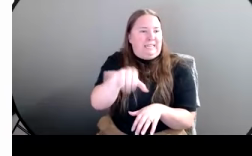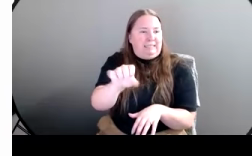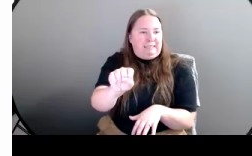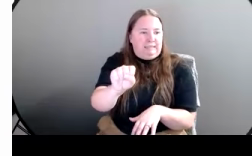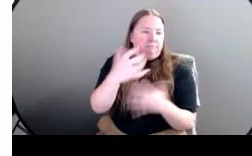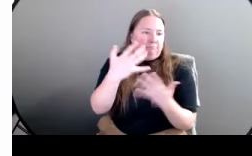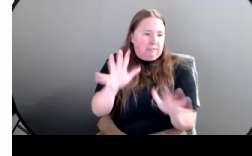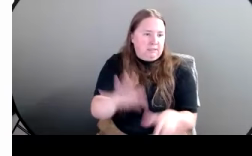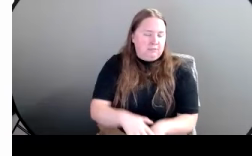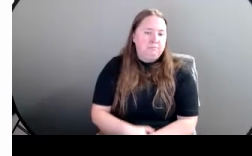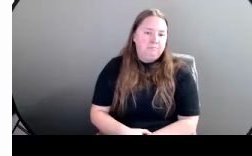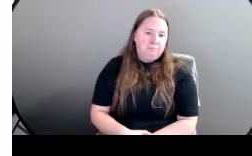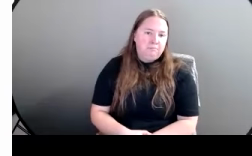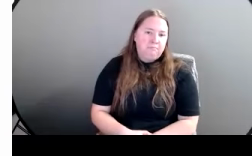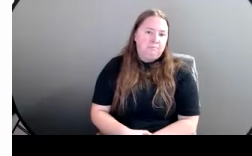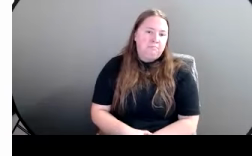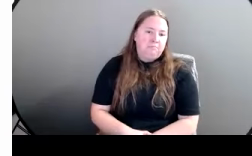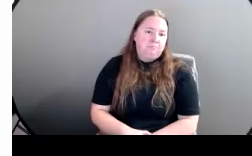Now,